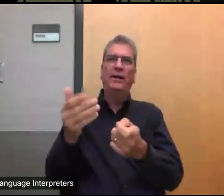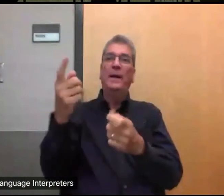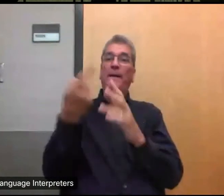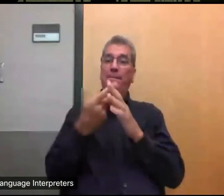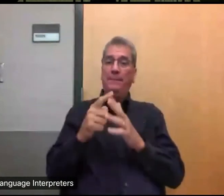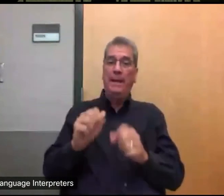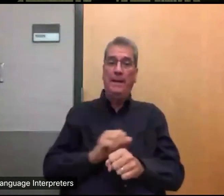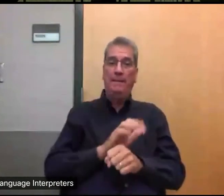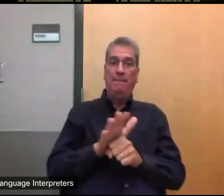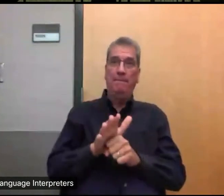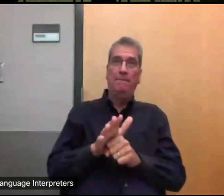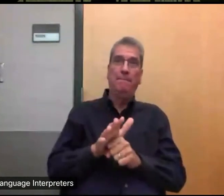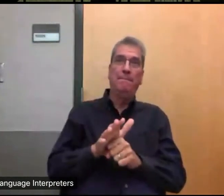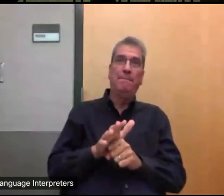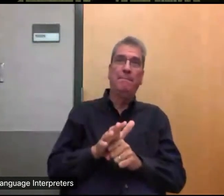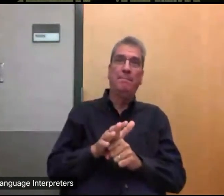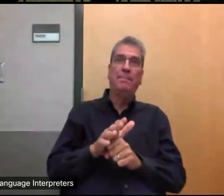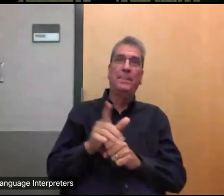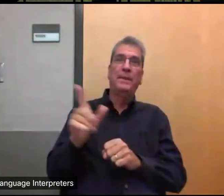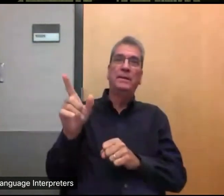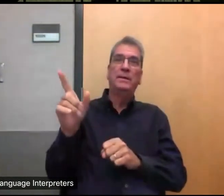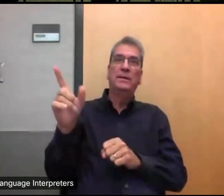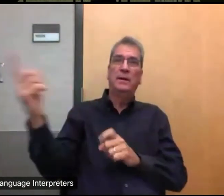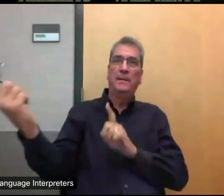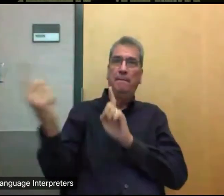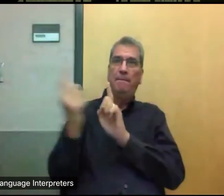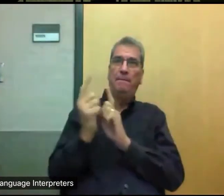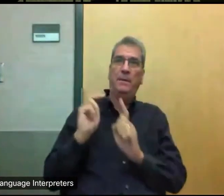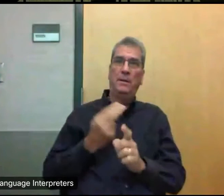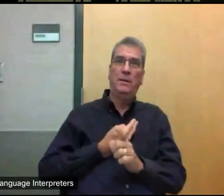comms folks who are fantastic, came to us and said, hey, we want to get this messages